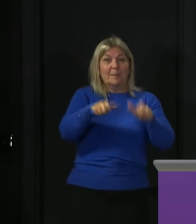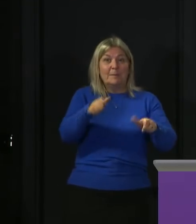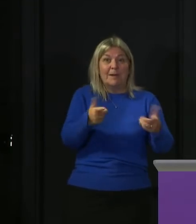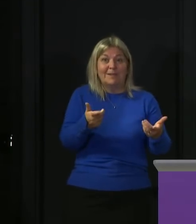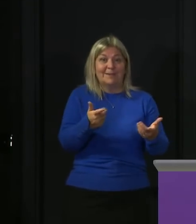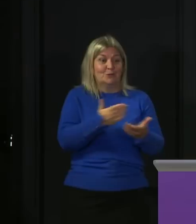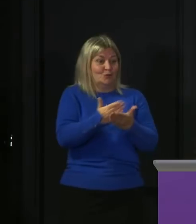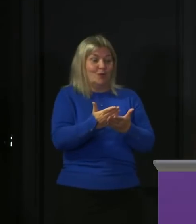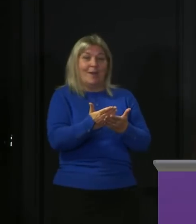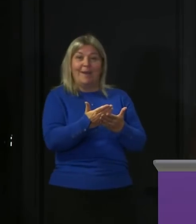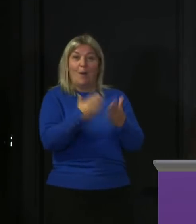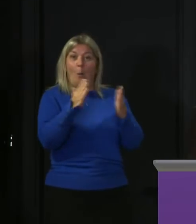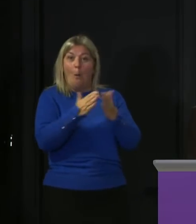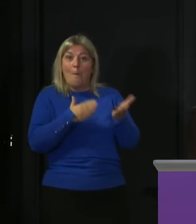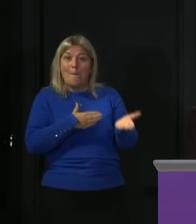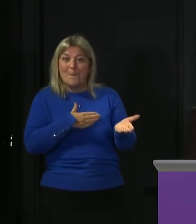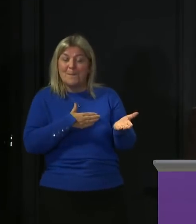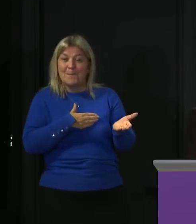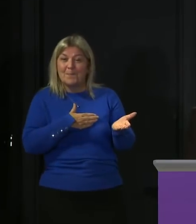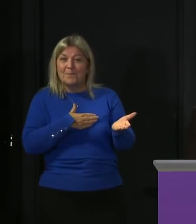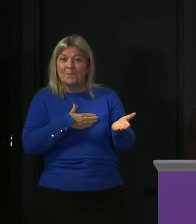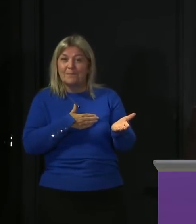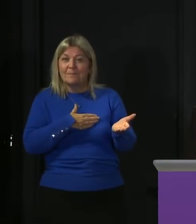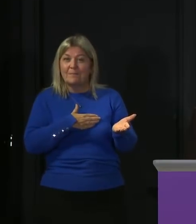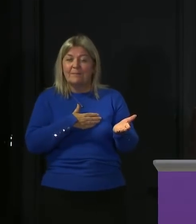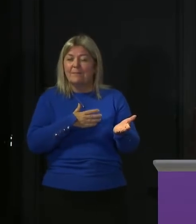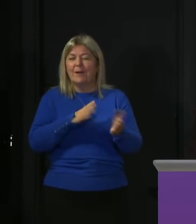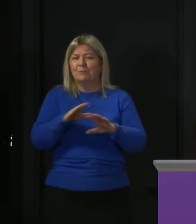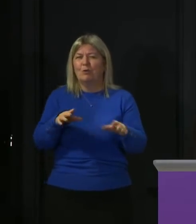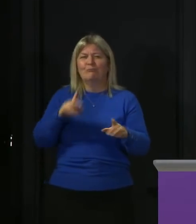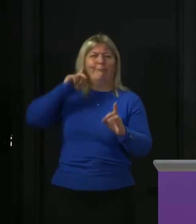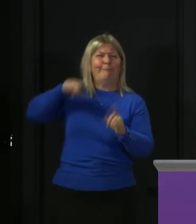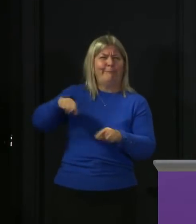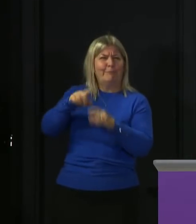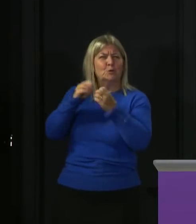That's not being unsympathetic to students. This is really difficult. But it is just making the